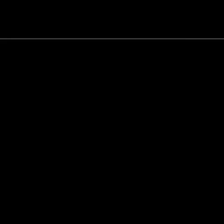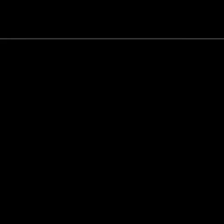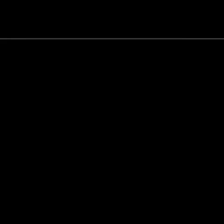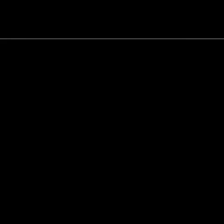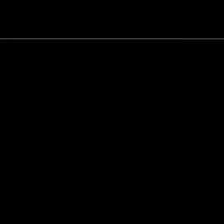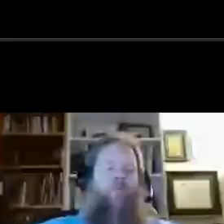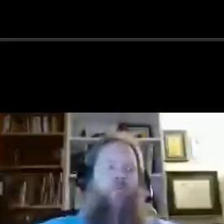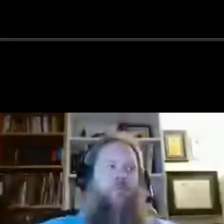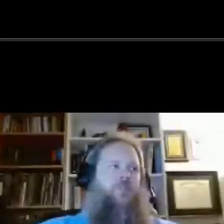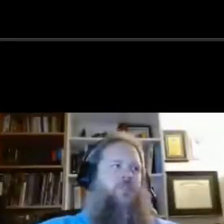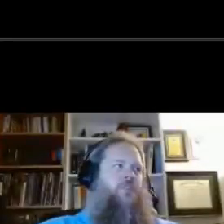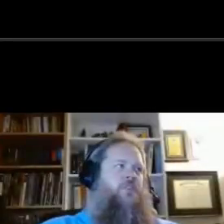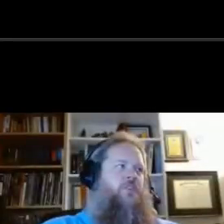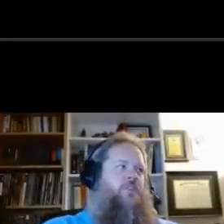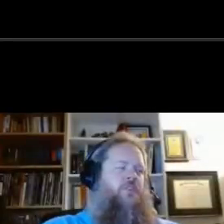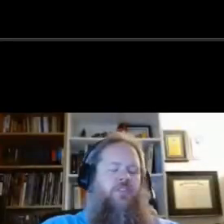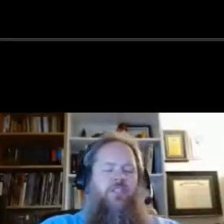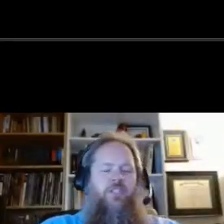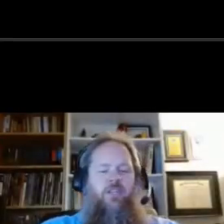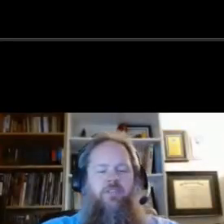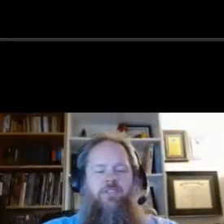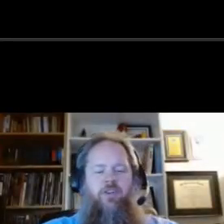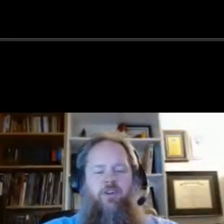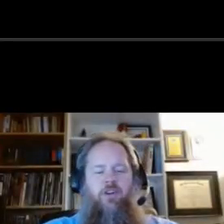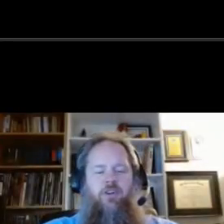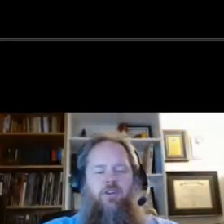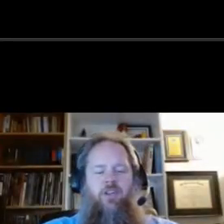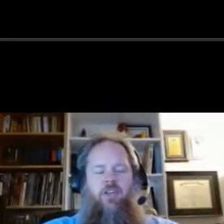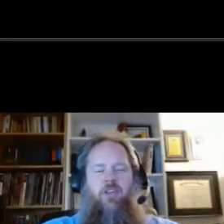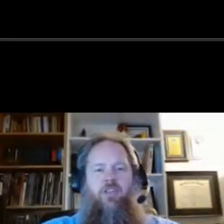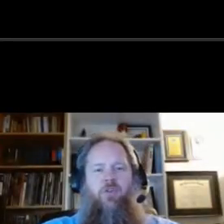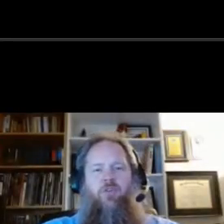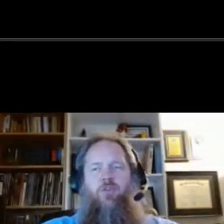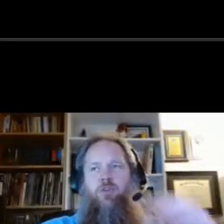Joshua Brown: Yeah. So the the details are you You couldn't